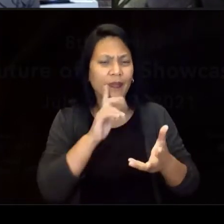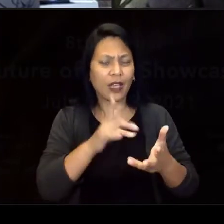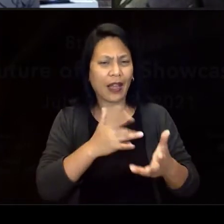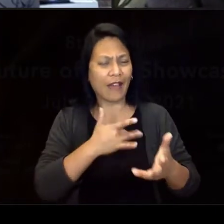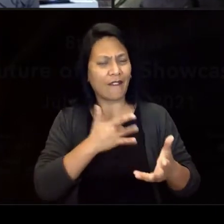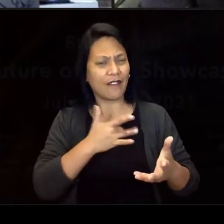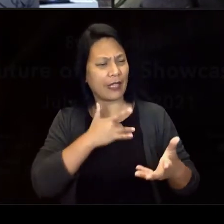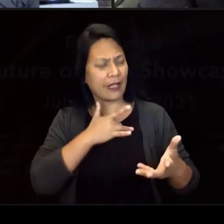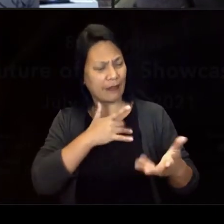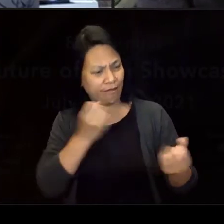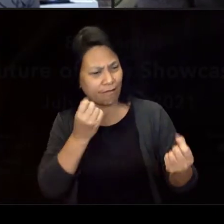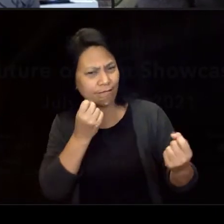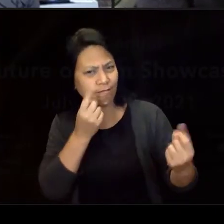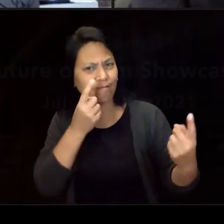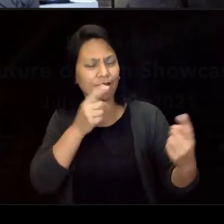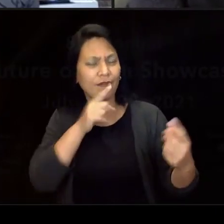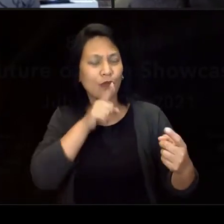So I was -- approached